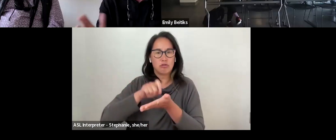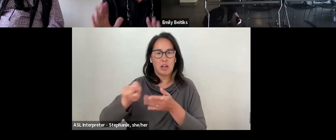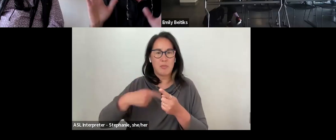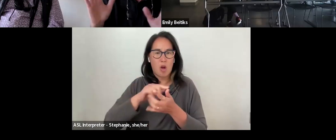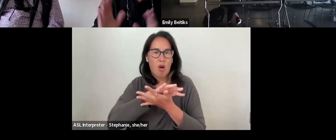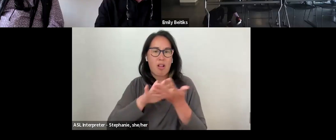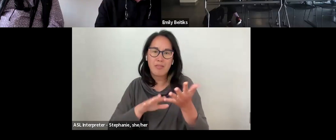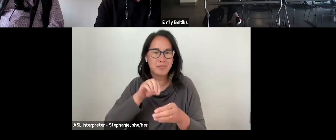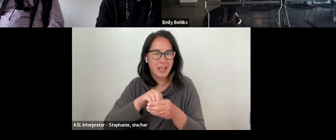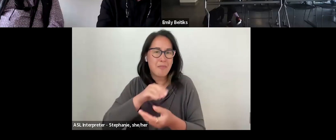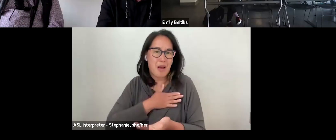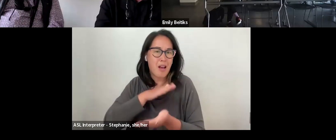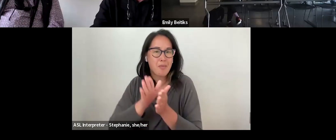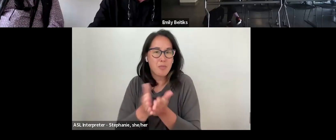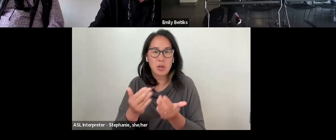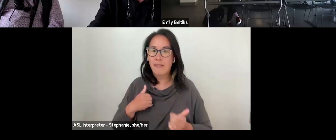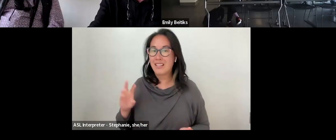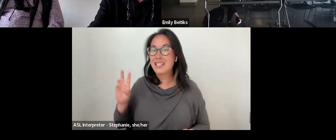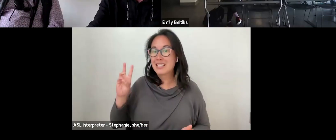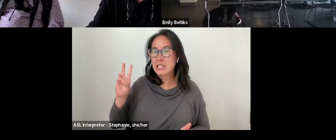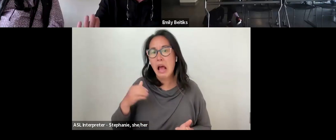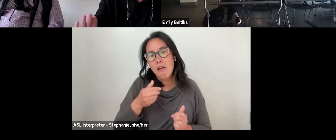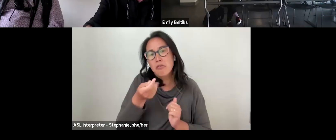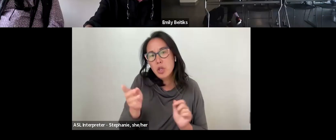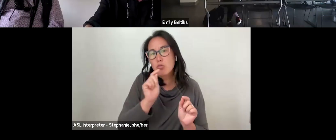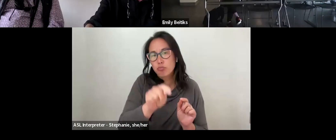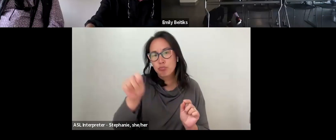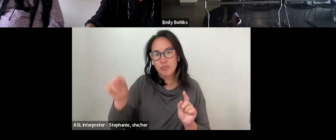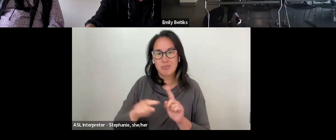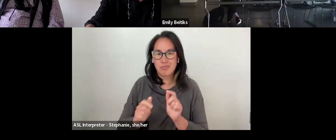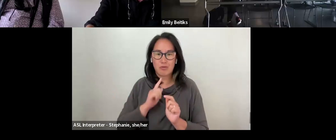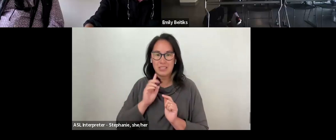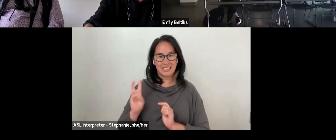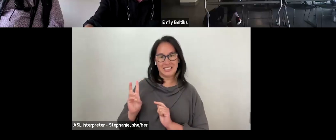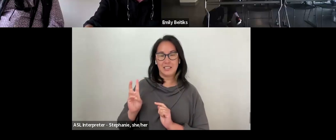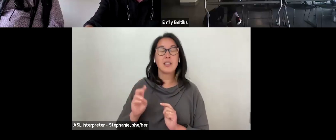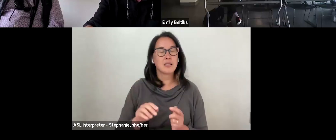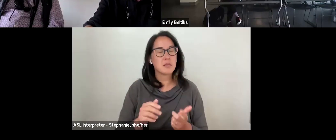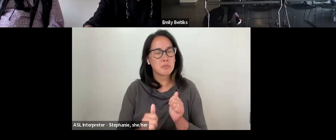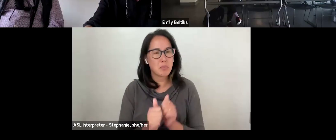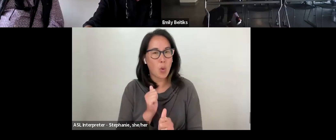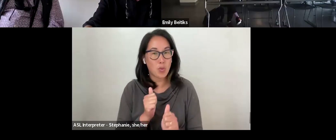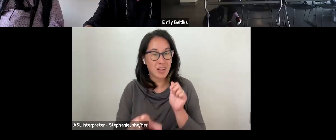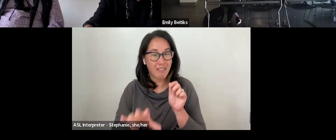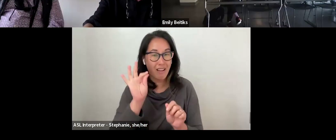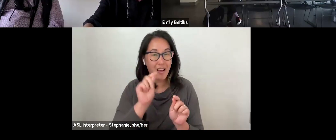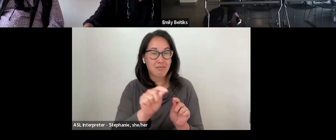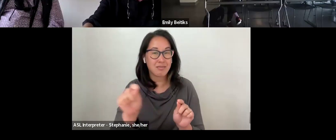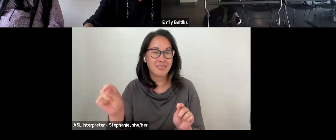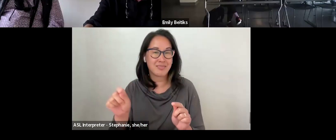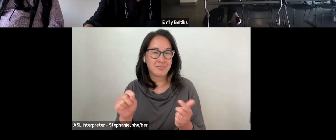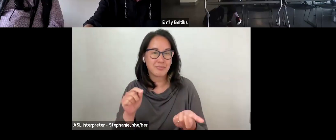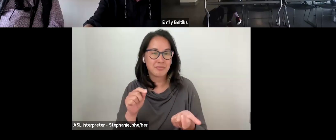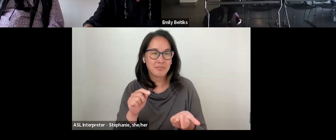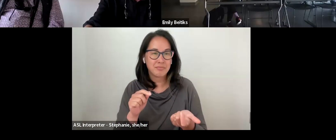There are others, but the others that I was able to find were so far in the past